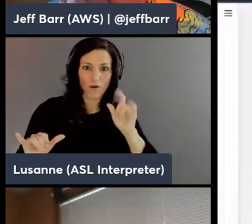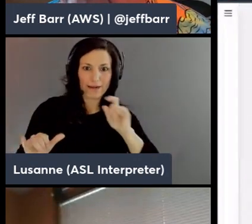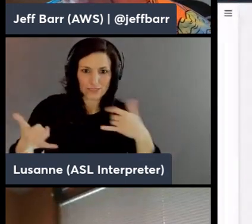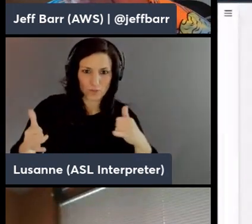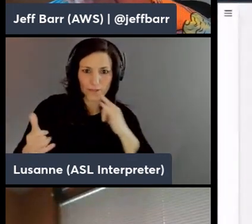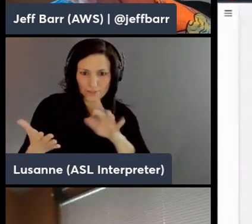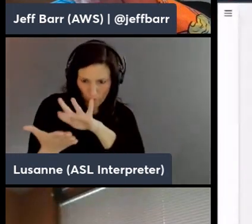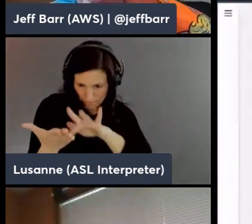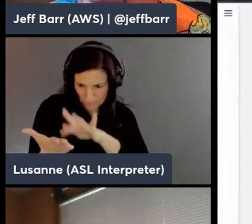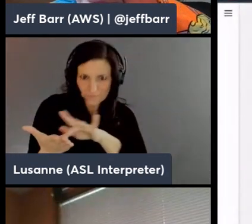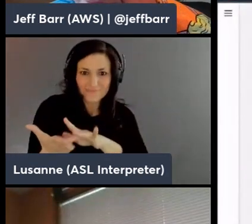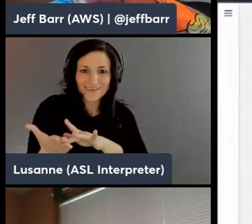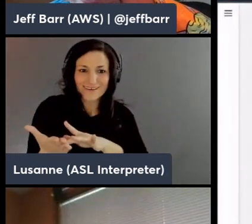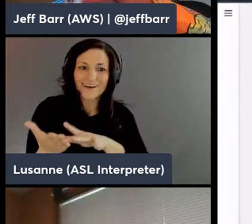I'm very careful with this, by the way.